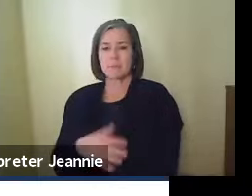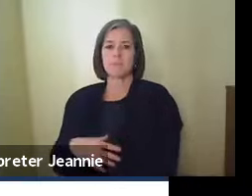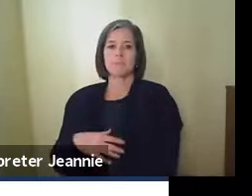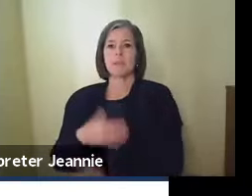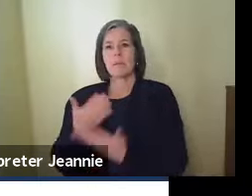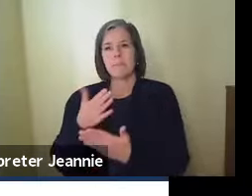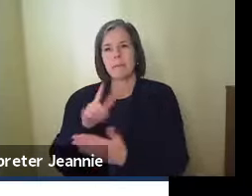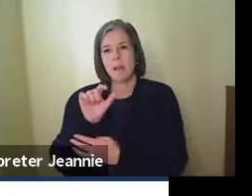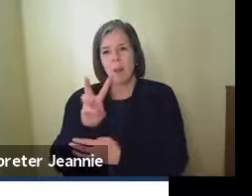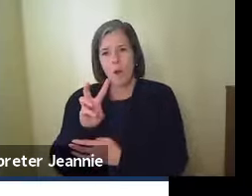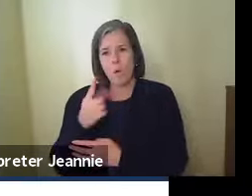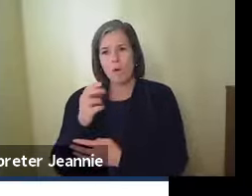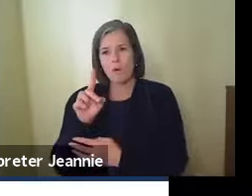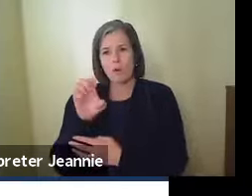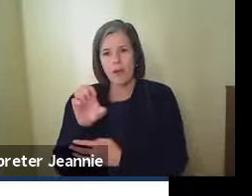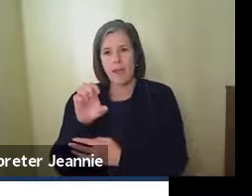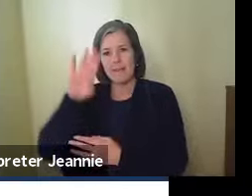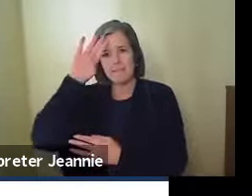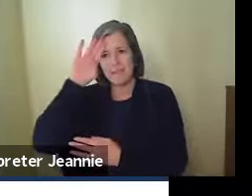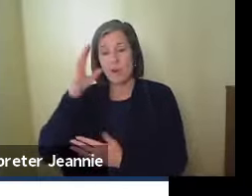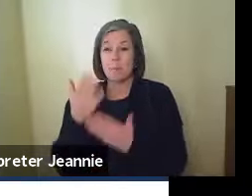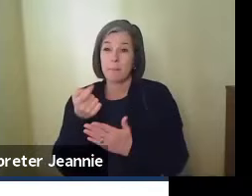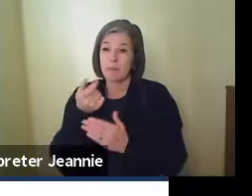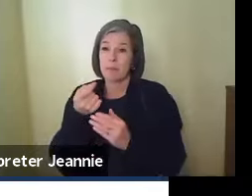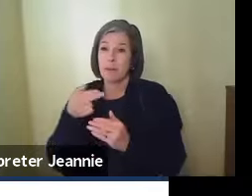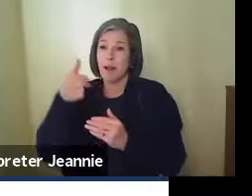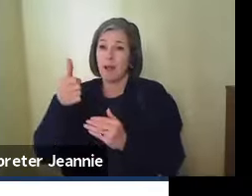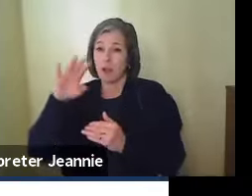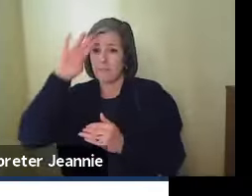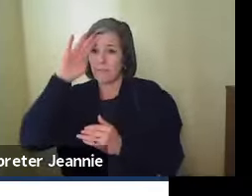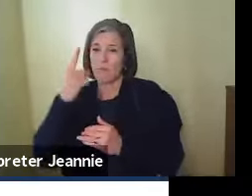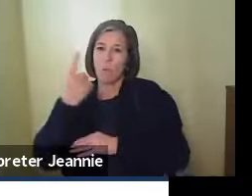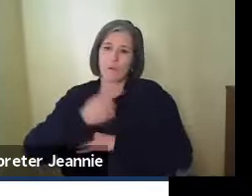some in rare cases higher fevers for day or two. You could have some muscle aches